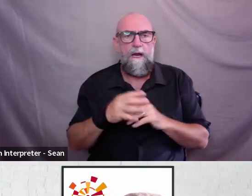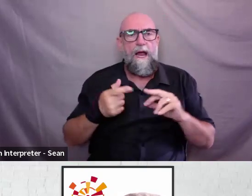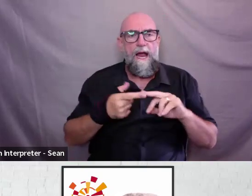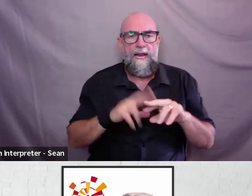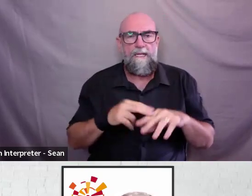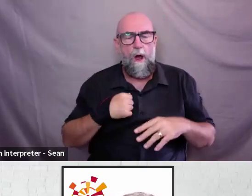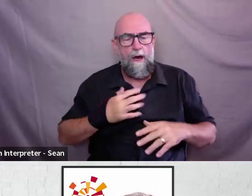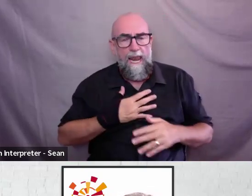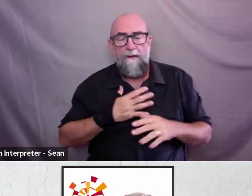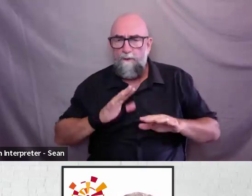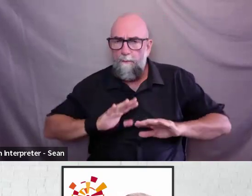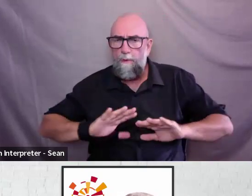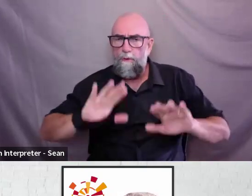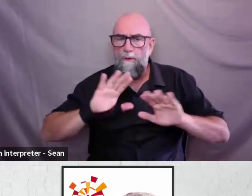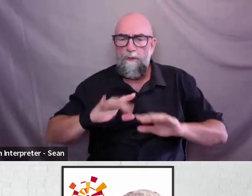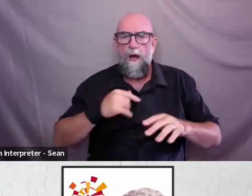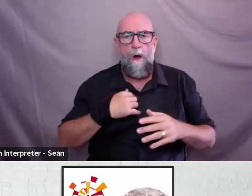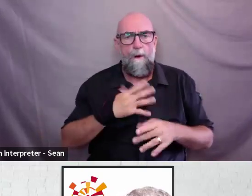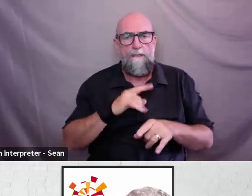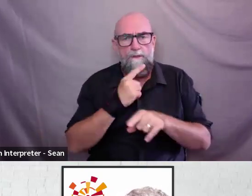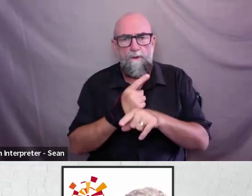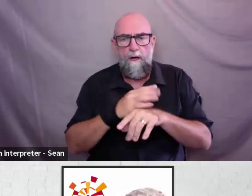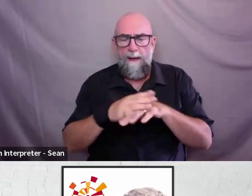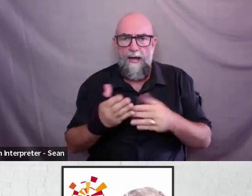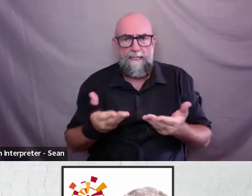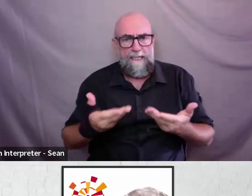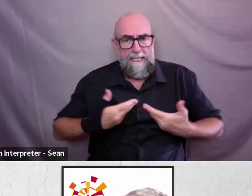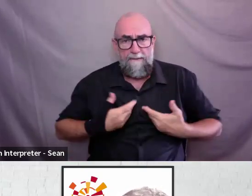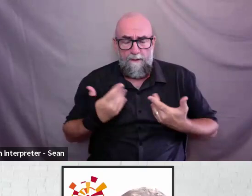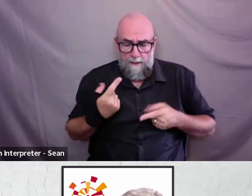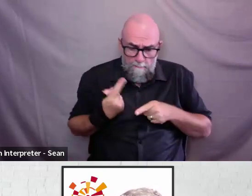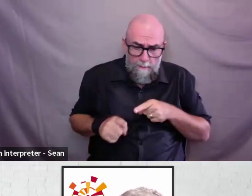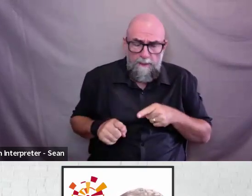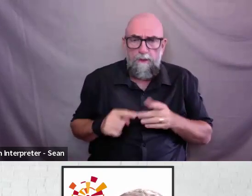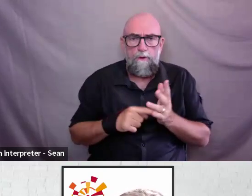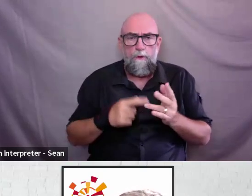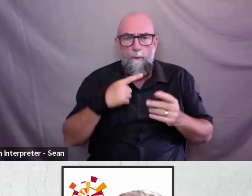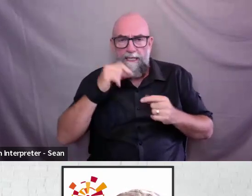to dream up some of the solutions that seem impossible and then have a go, that is exactly